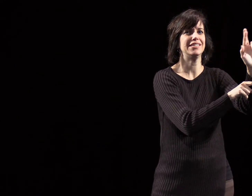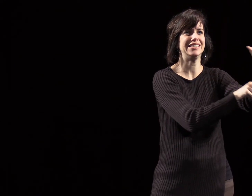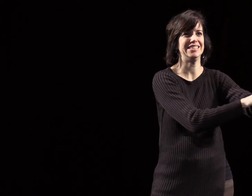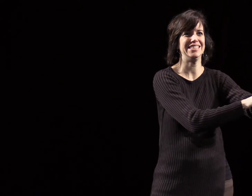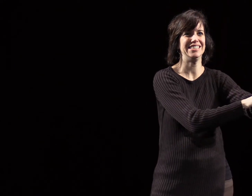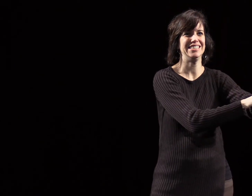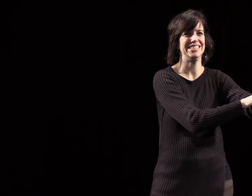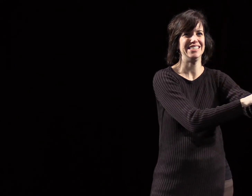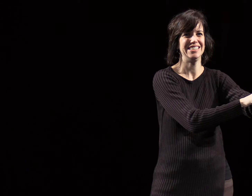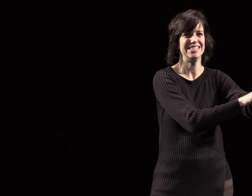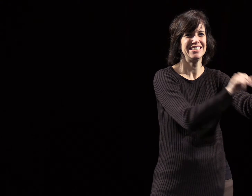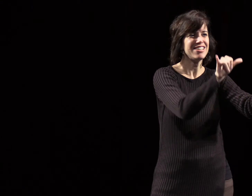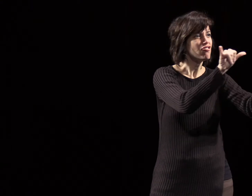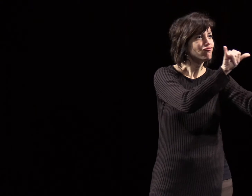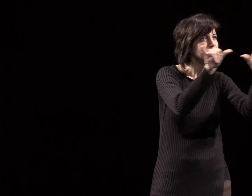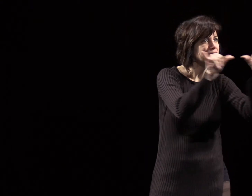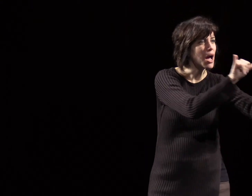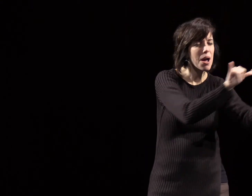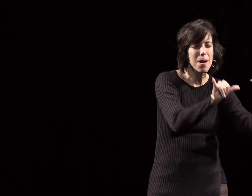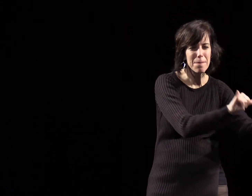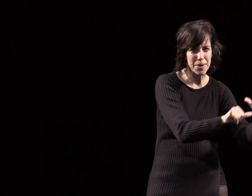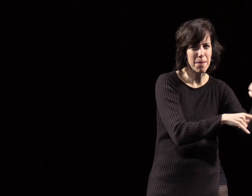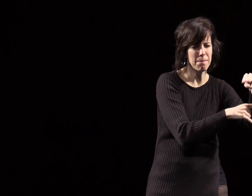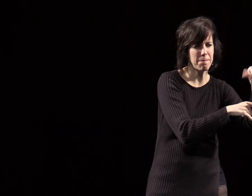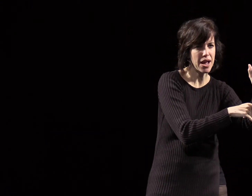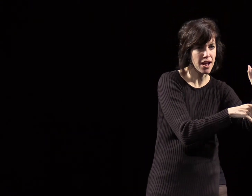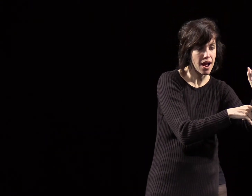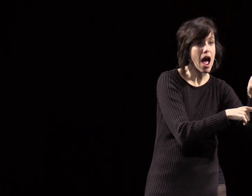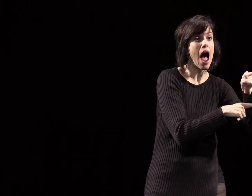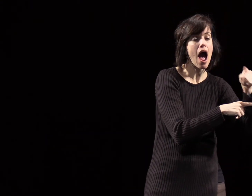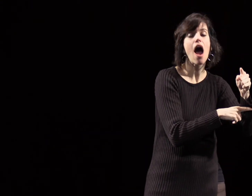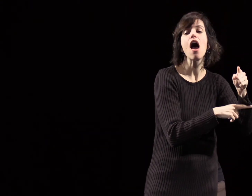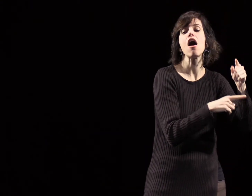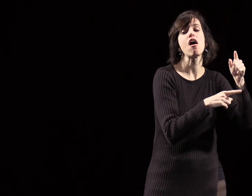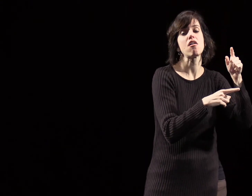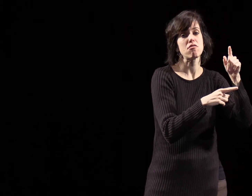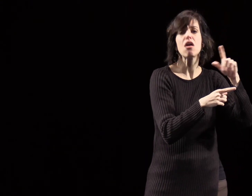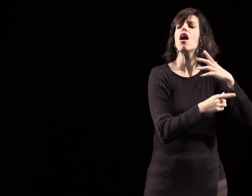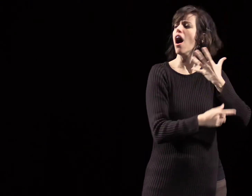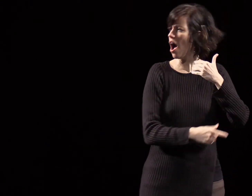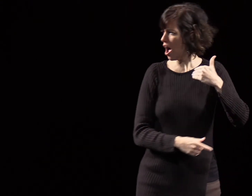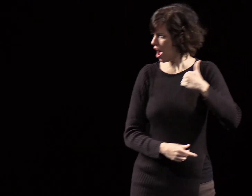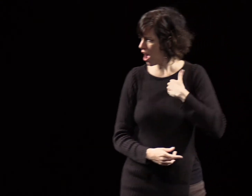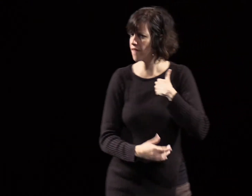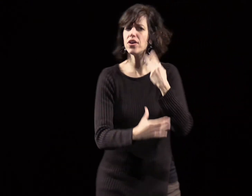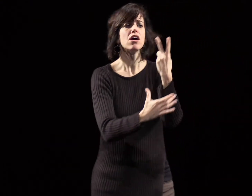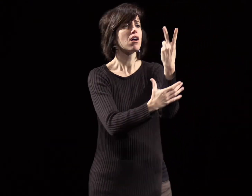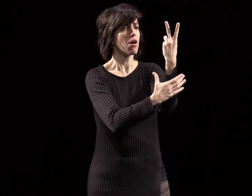specifically symmetry within poetry. That was my master's.